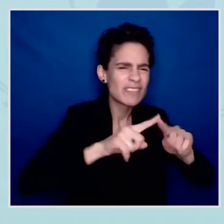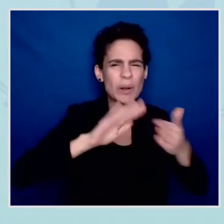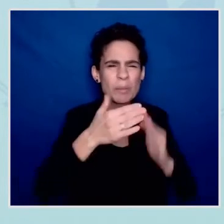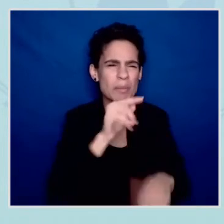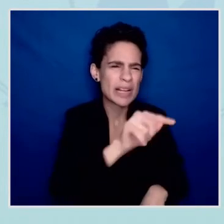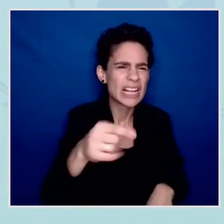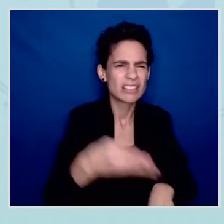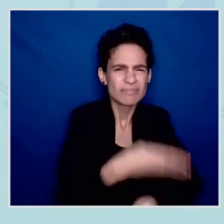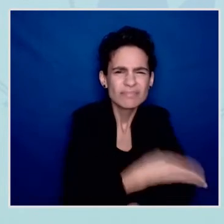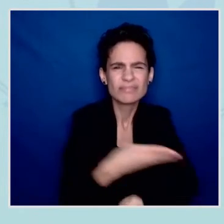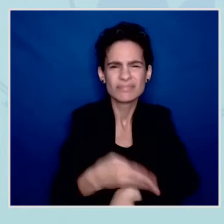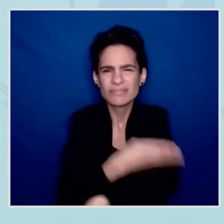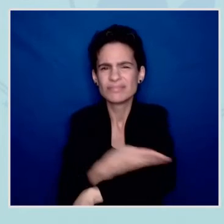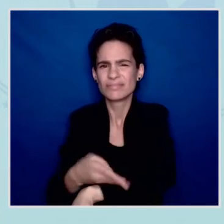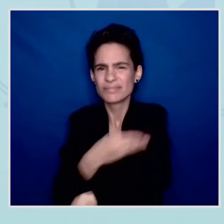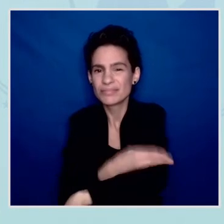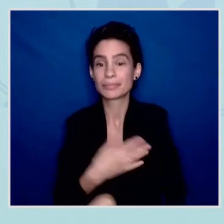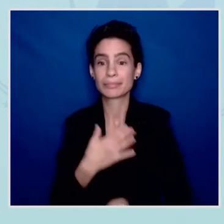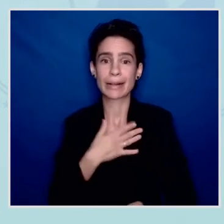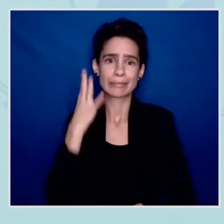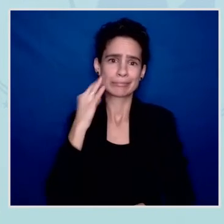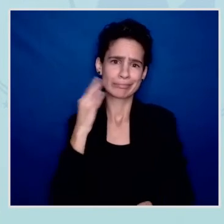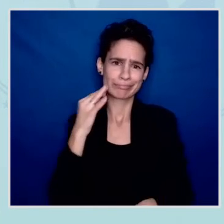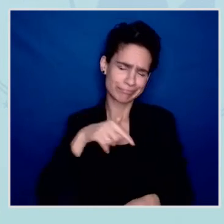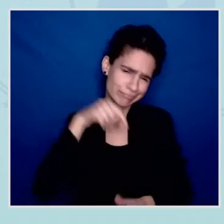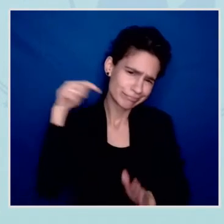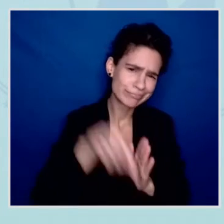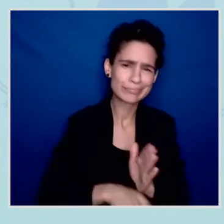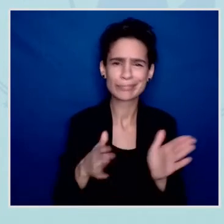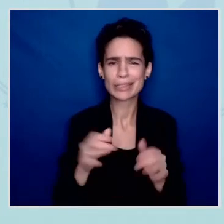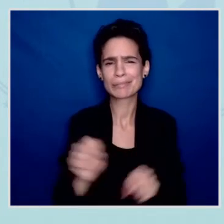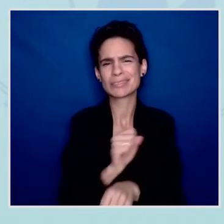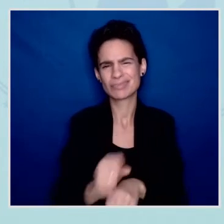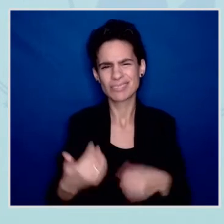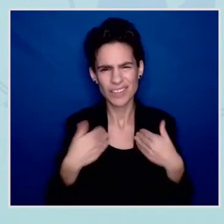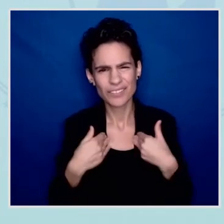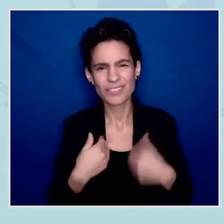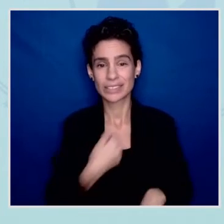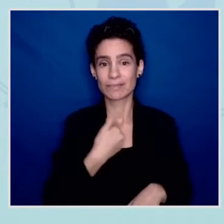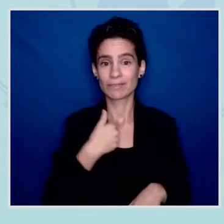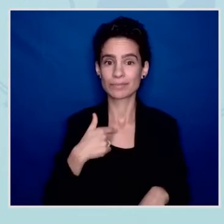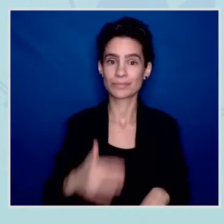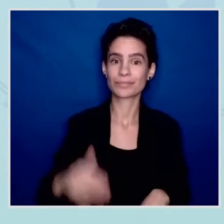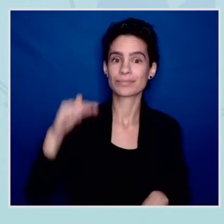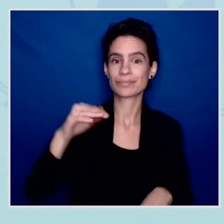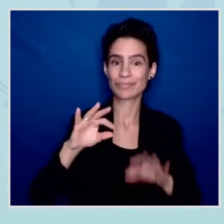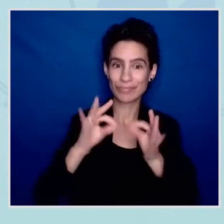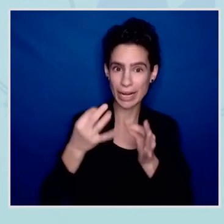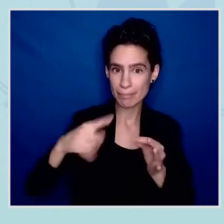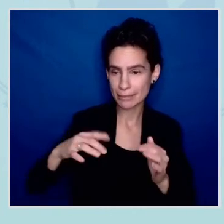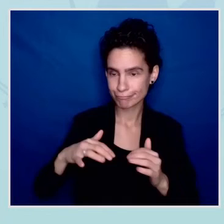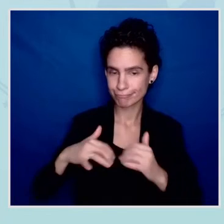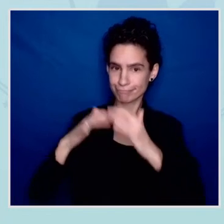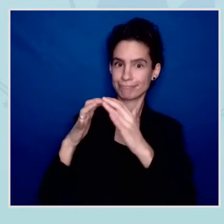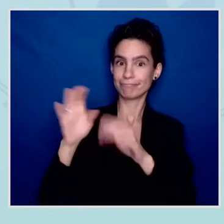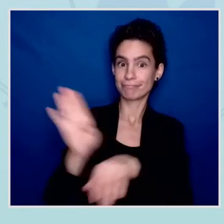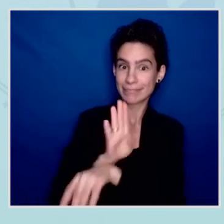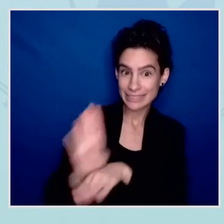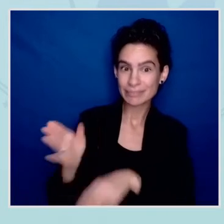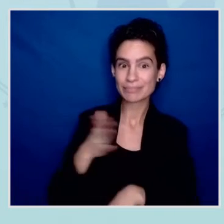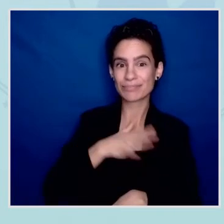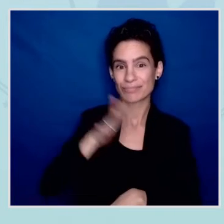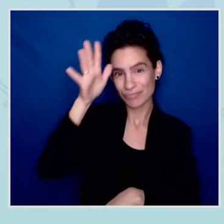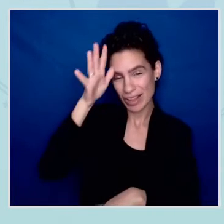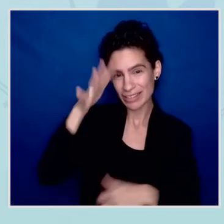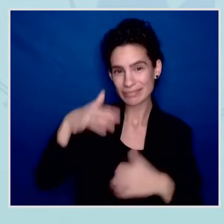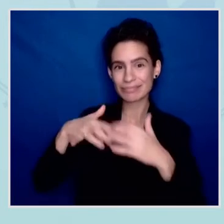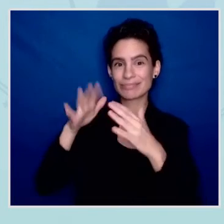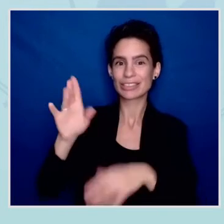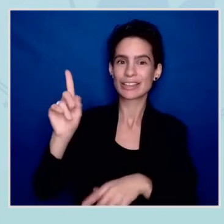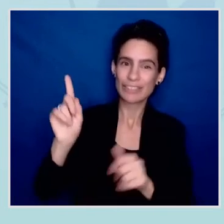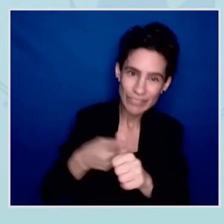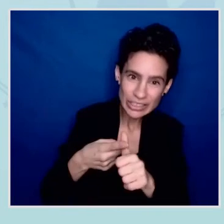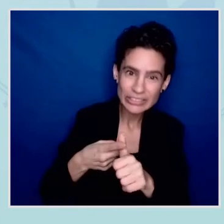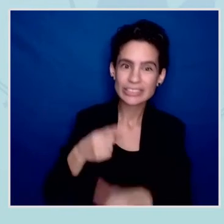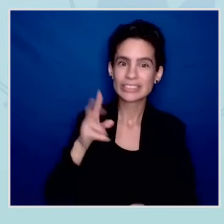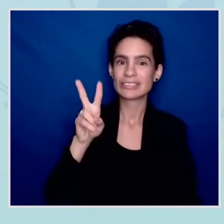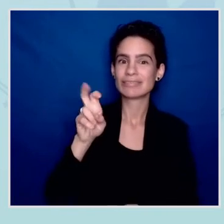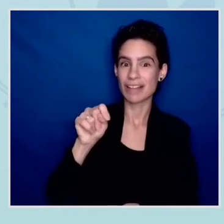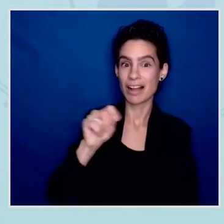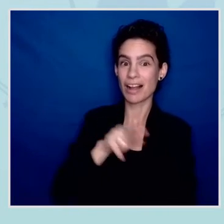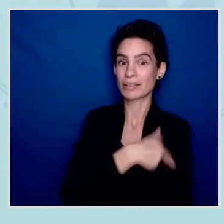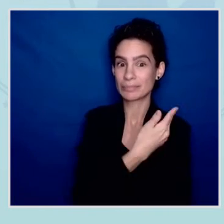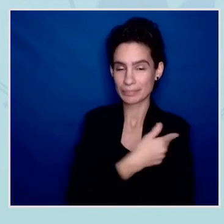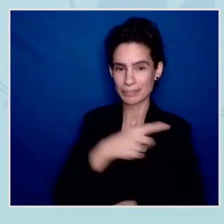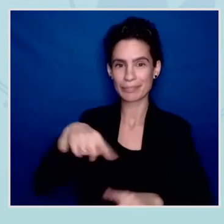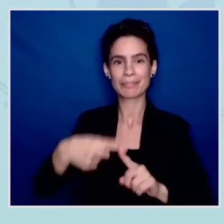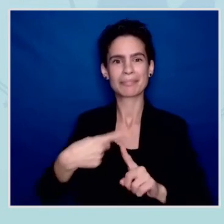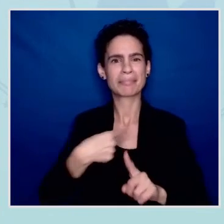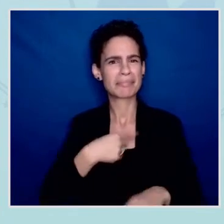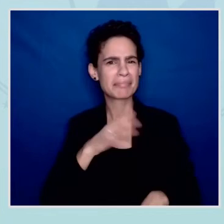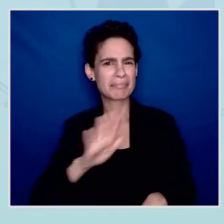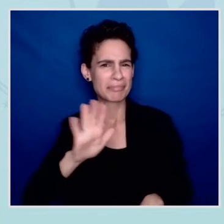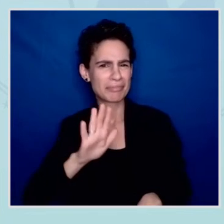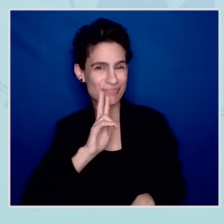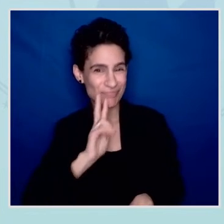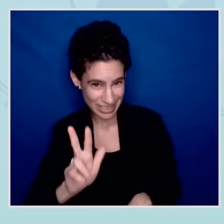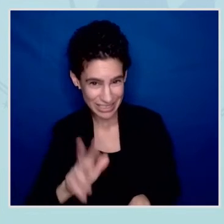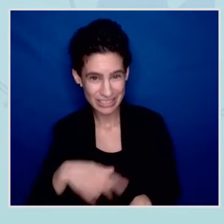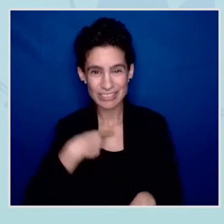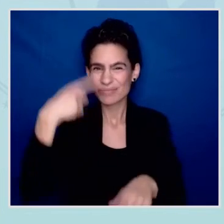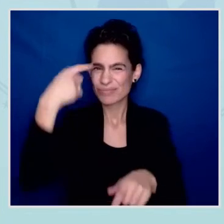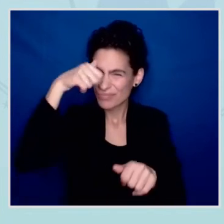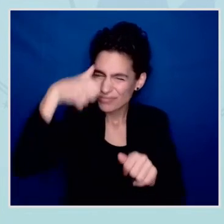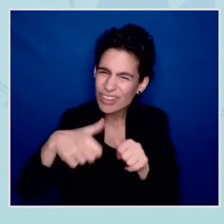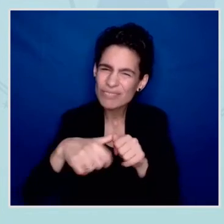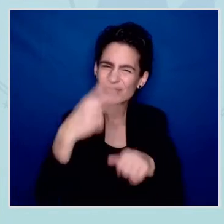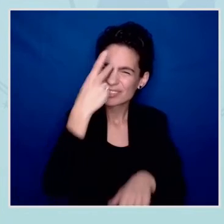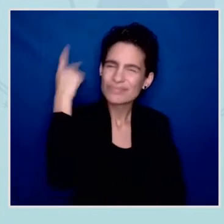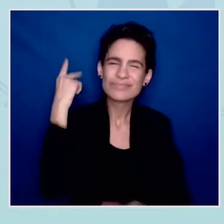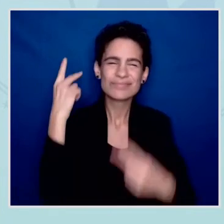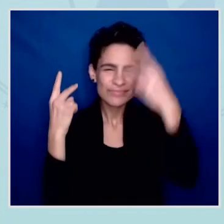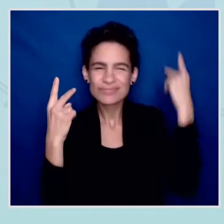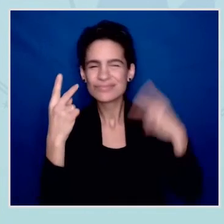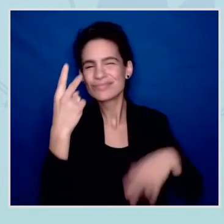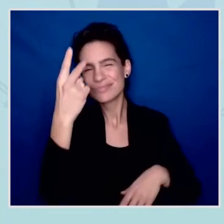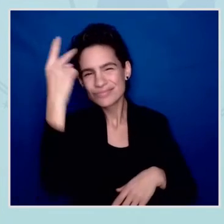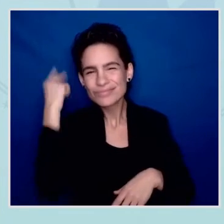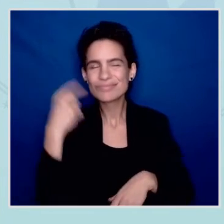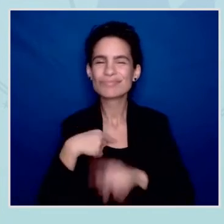YOU ARE ASSEMBLING, I'M EAGER